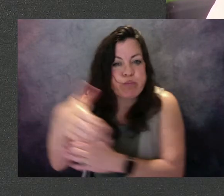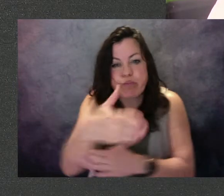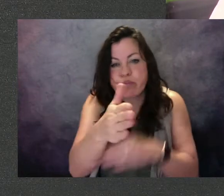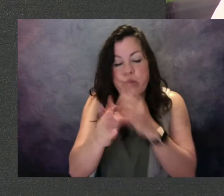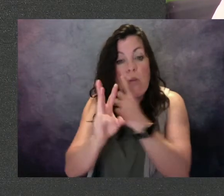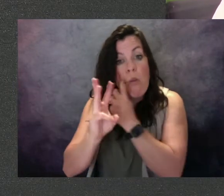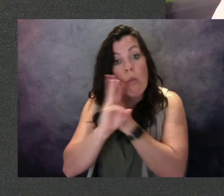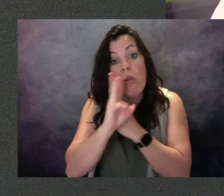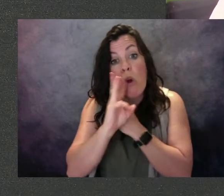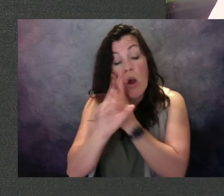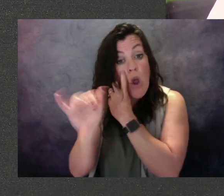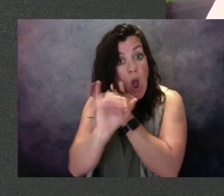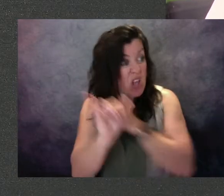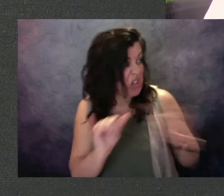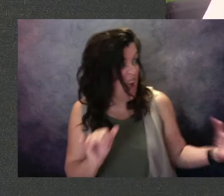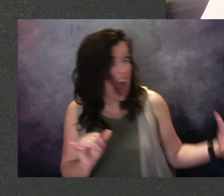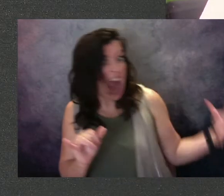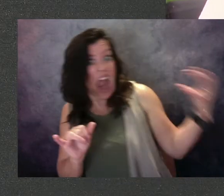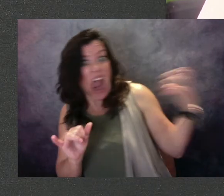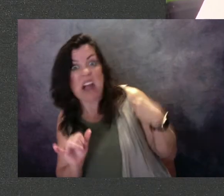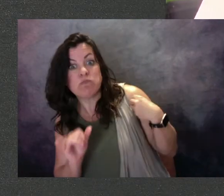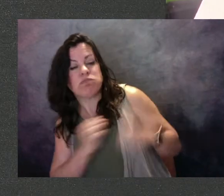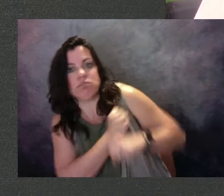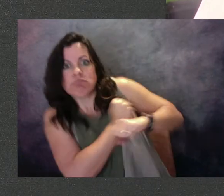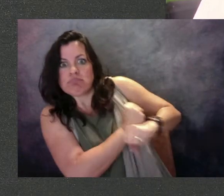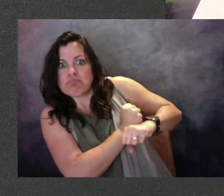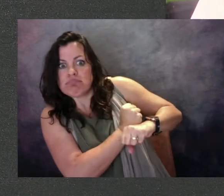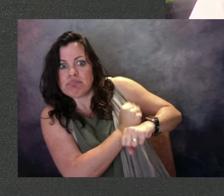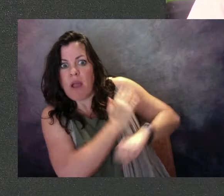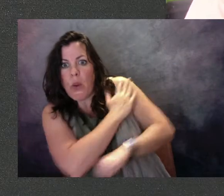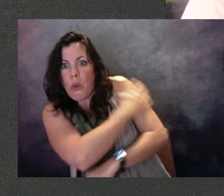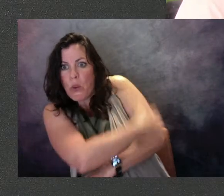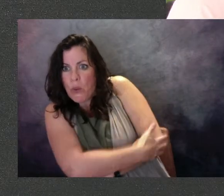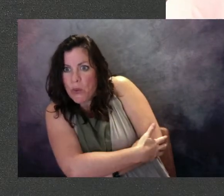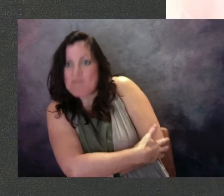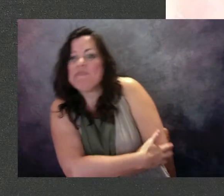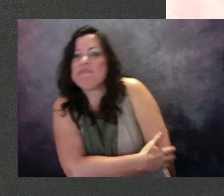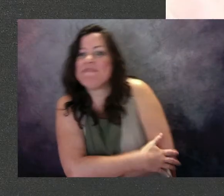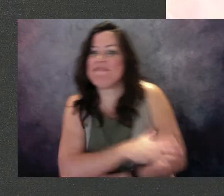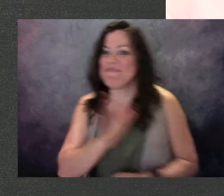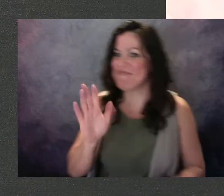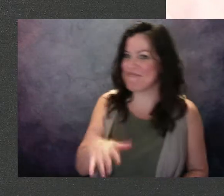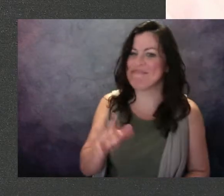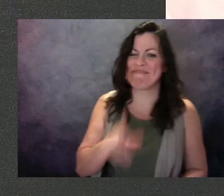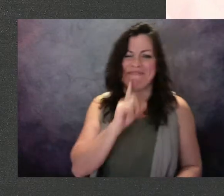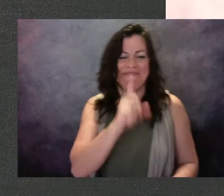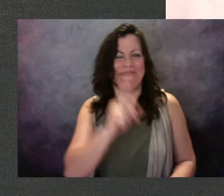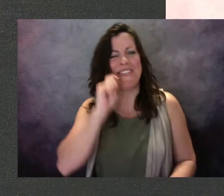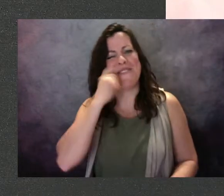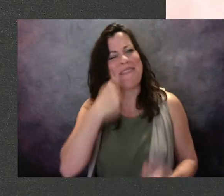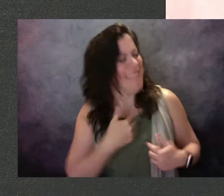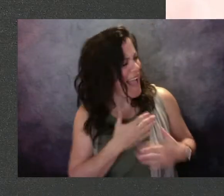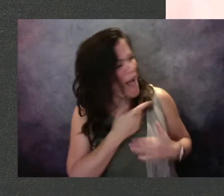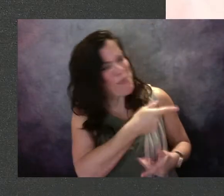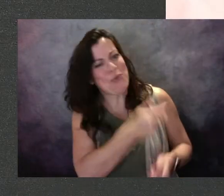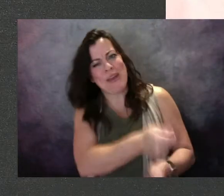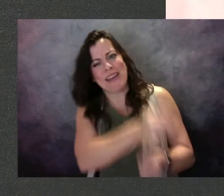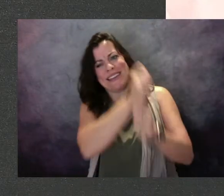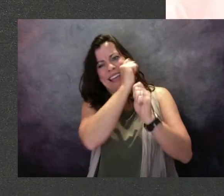Very good. So. Yeah, he's a beauty. Yeah, it's a very nice fish I was very, very happy to have caught him.